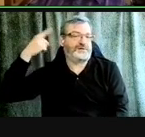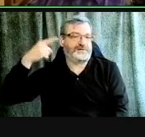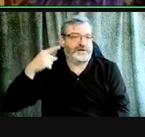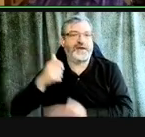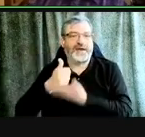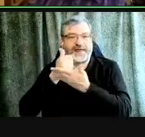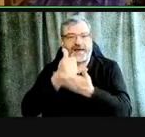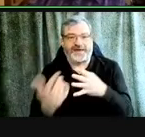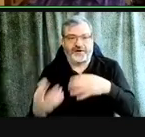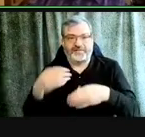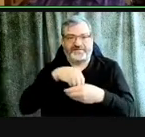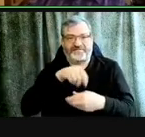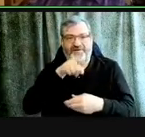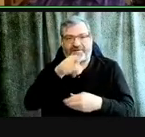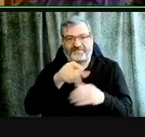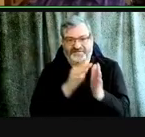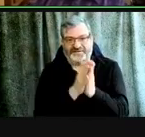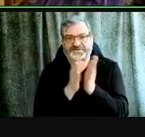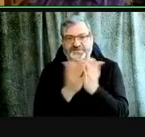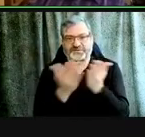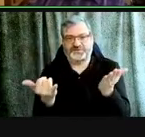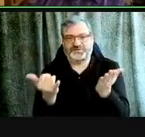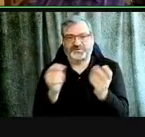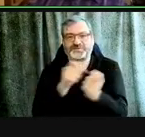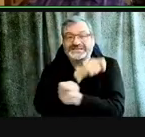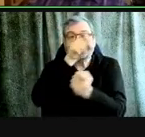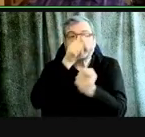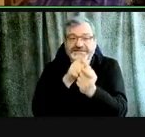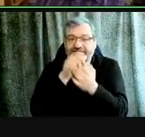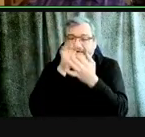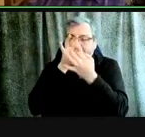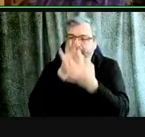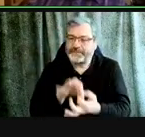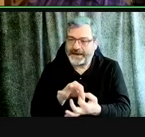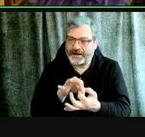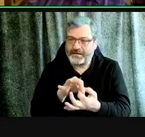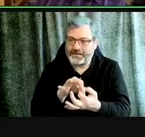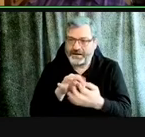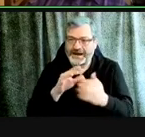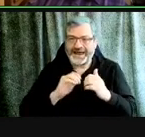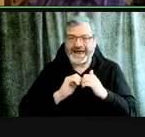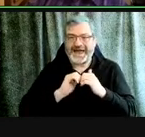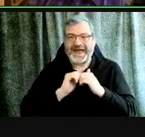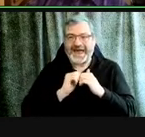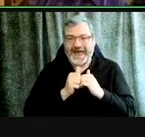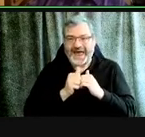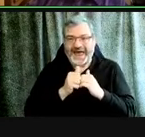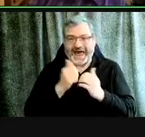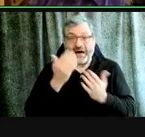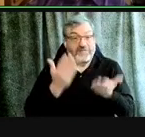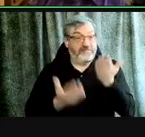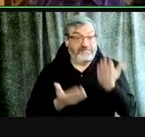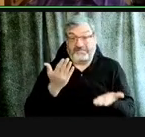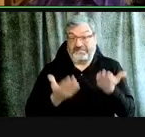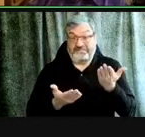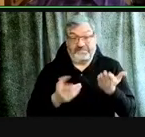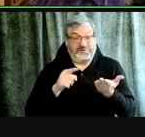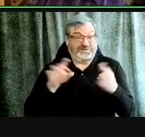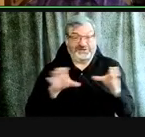which is about specifically how might we do this in different contexts.